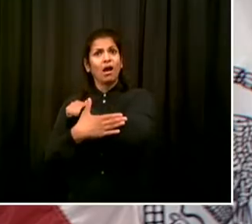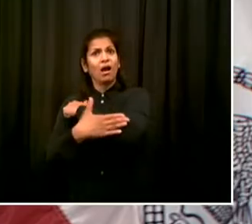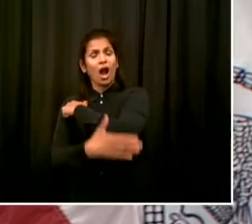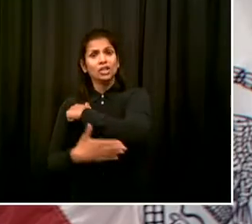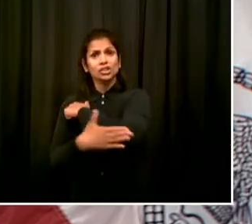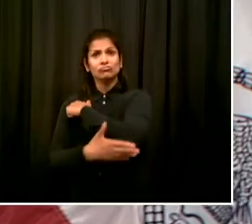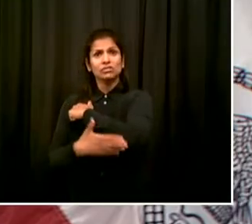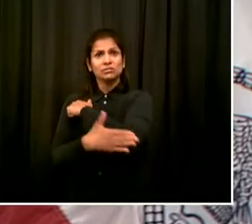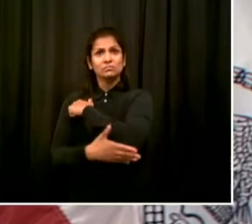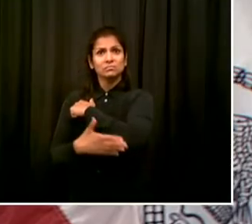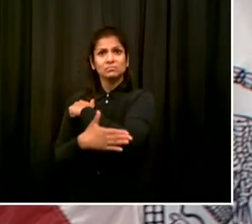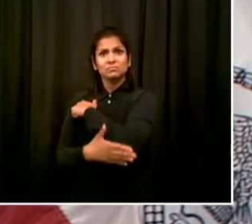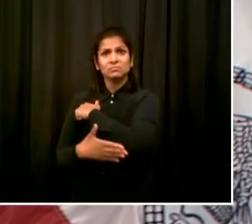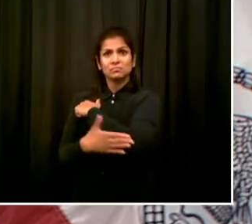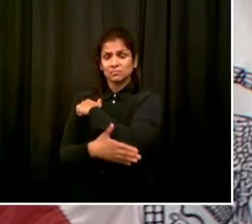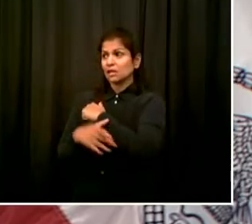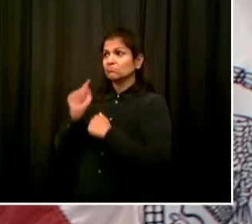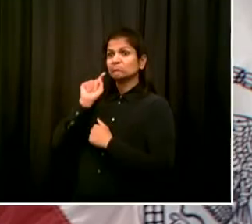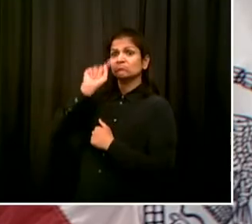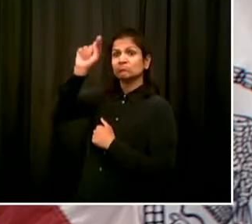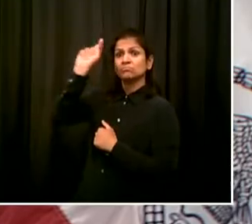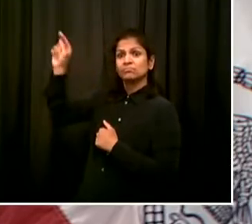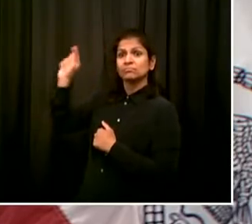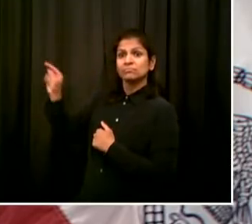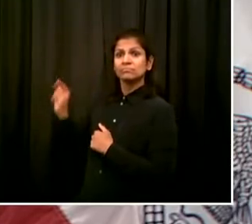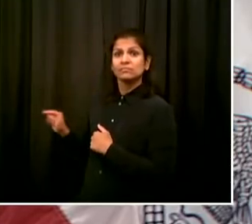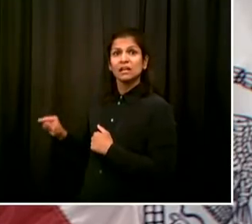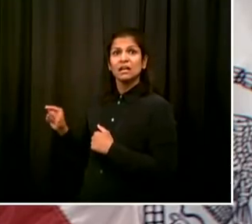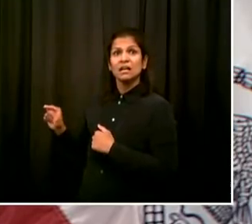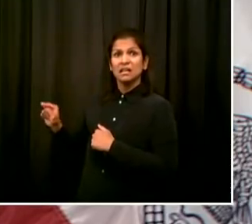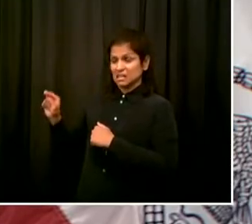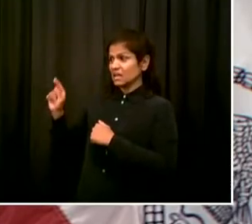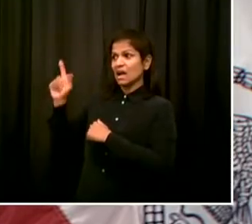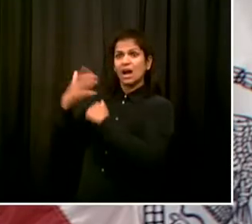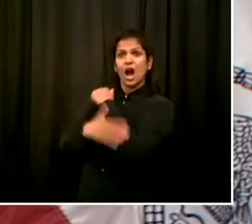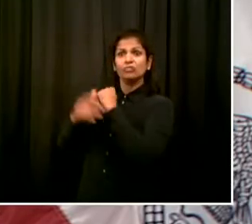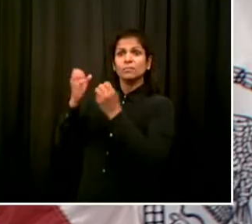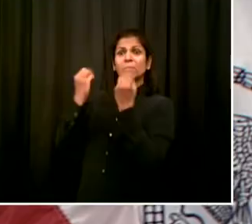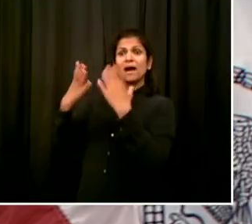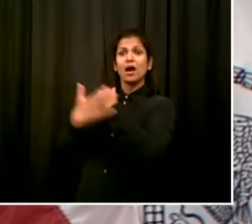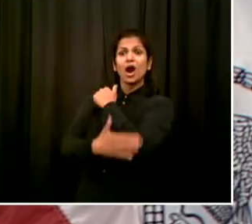WAS NOT CHARITABLE AND RESPECTFUL BUT GUESS WHAT, AS